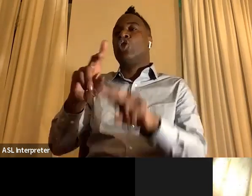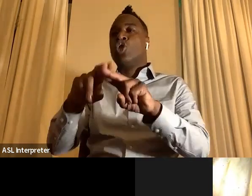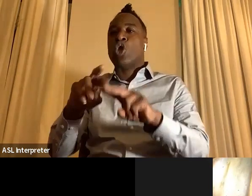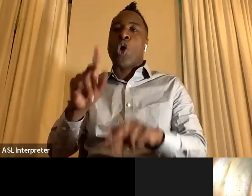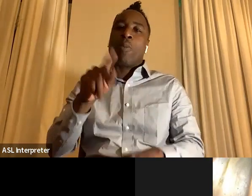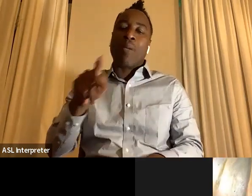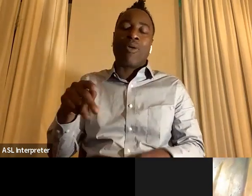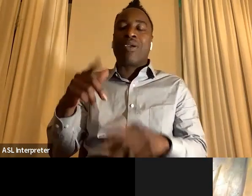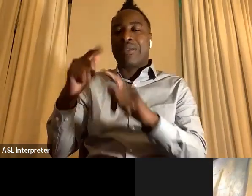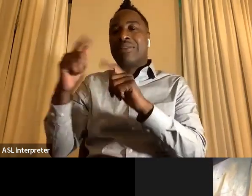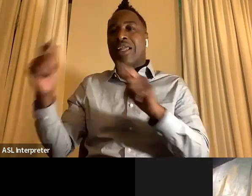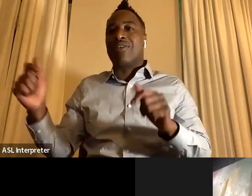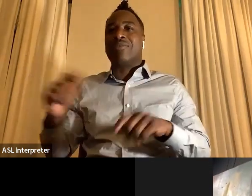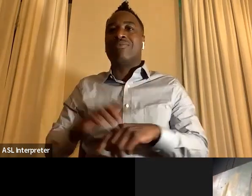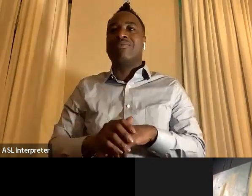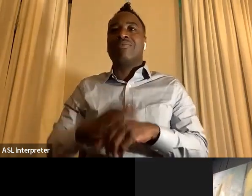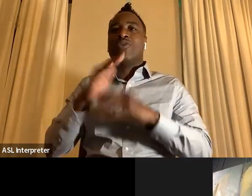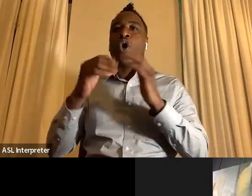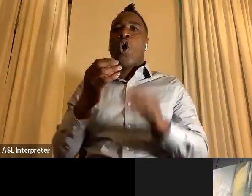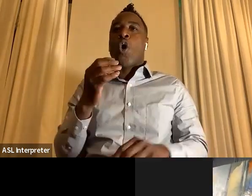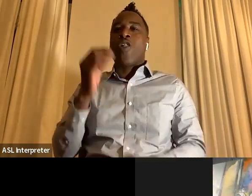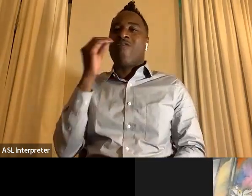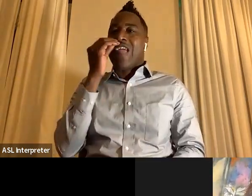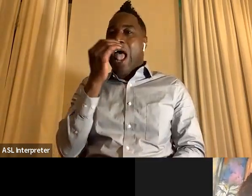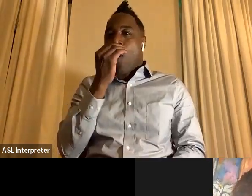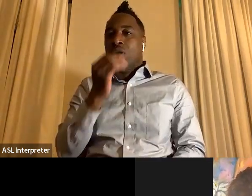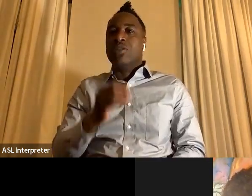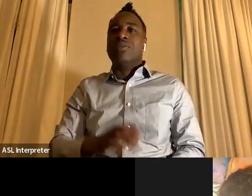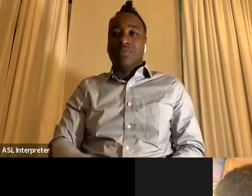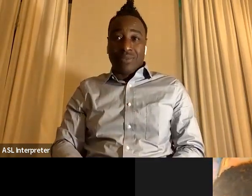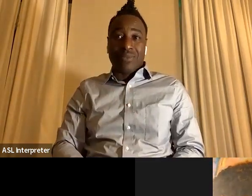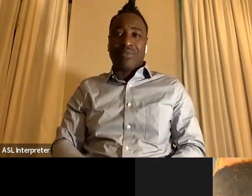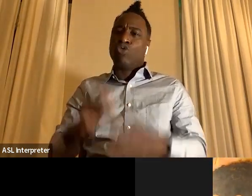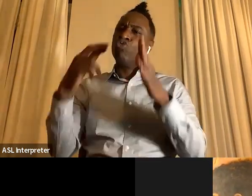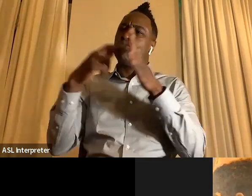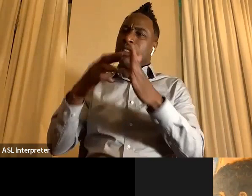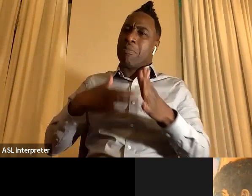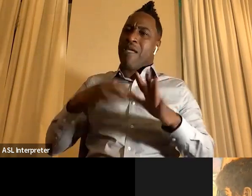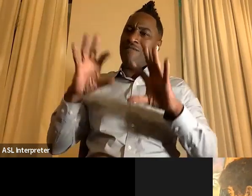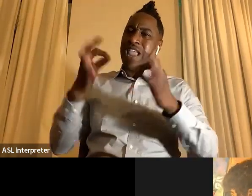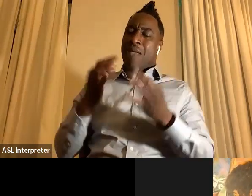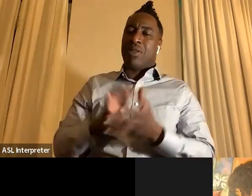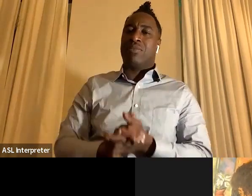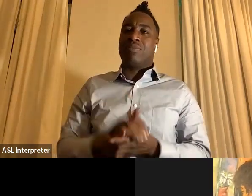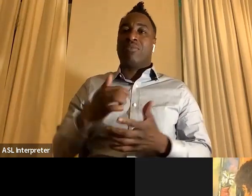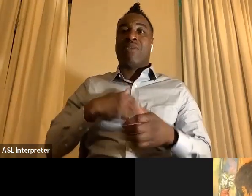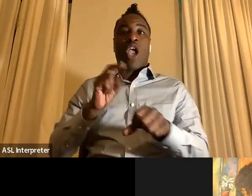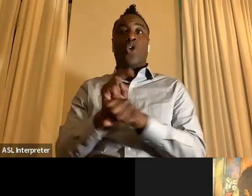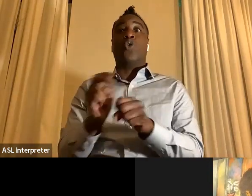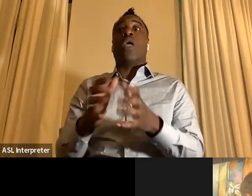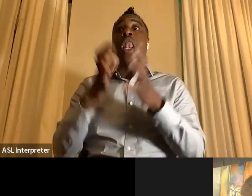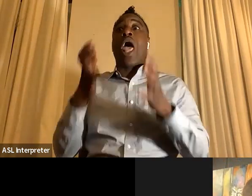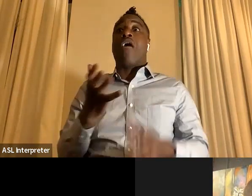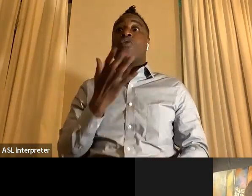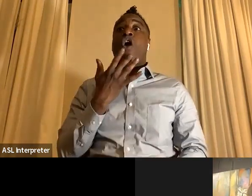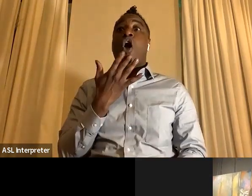Those are all representative of my family. And I used so much color because originally it was another piece